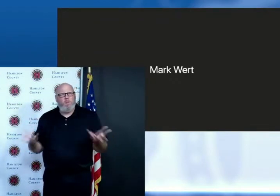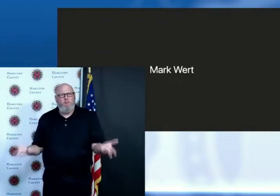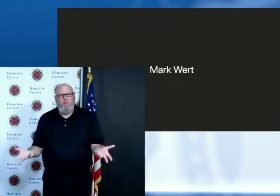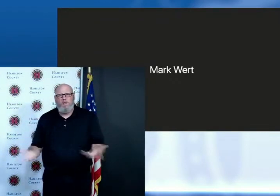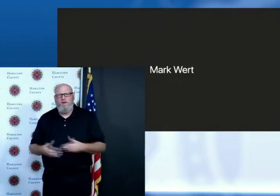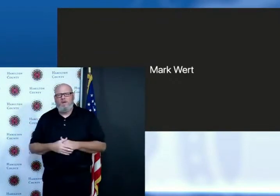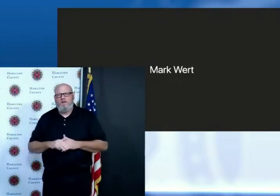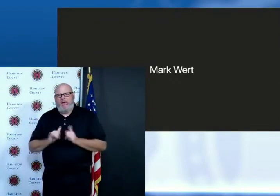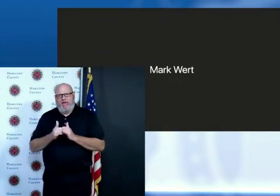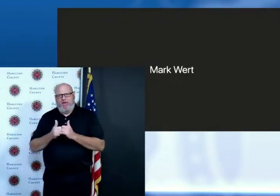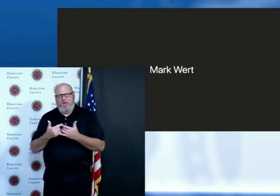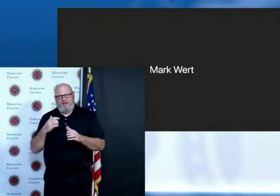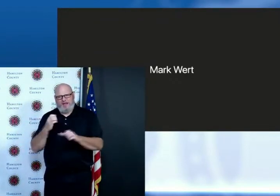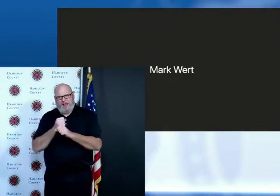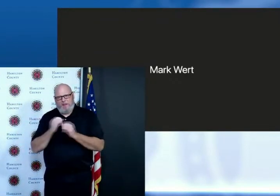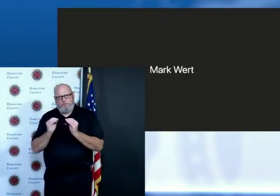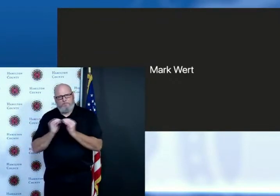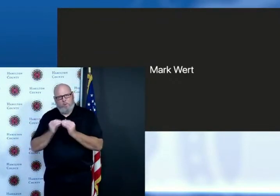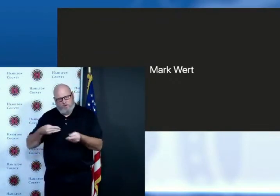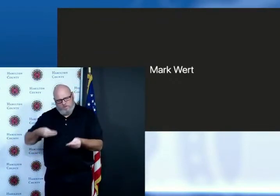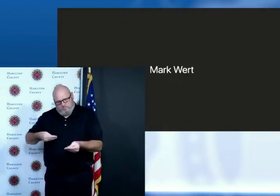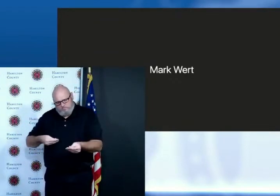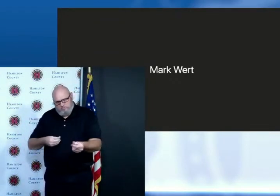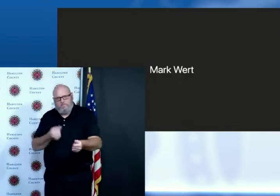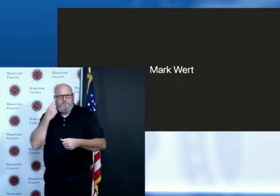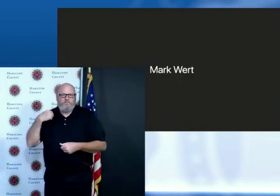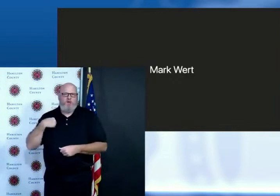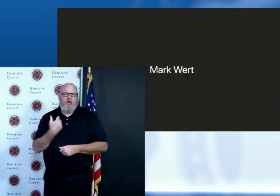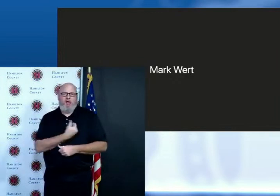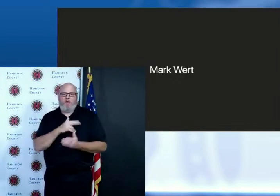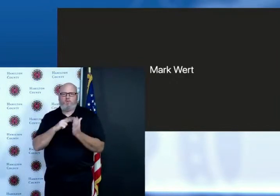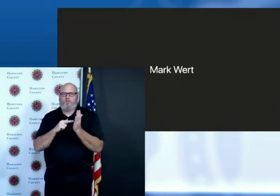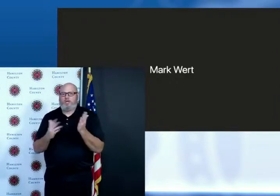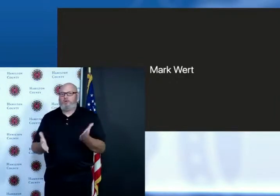is there any way to make this easier so that's that's one stop I know that there's been some